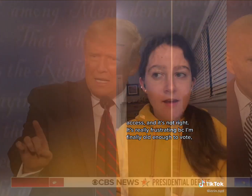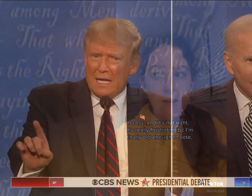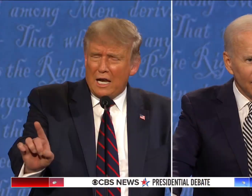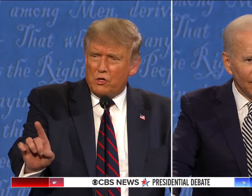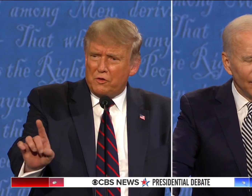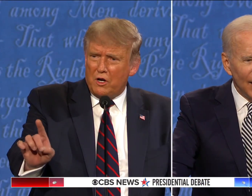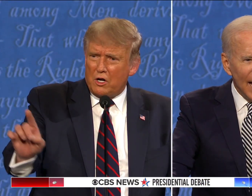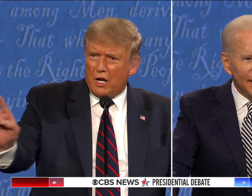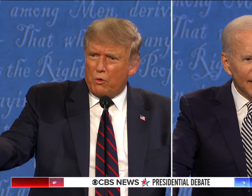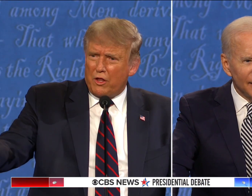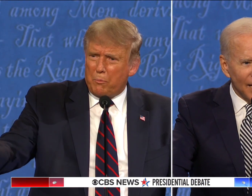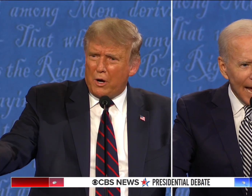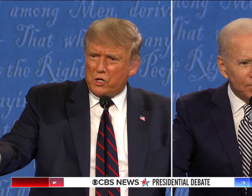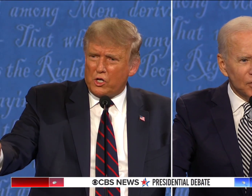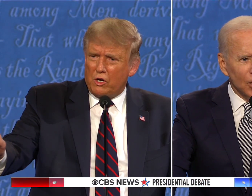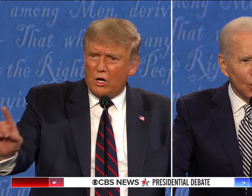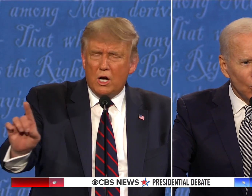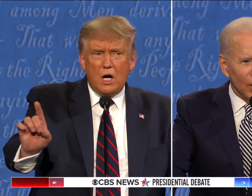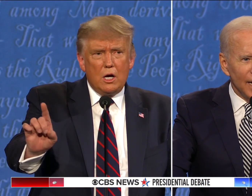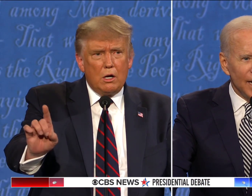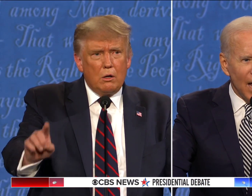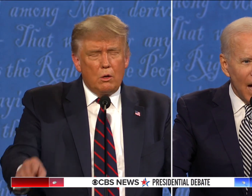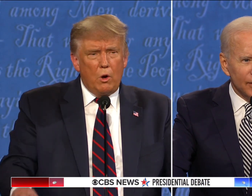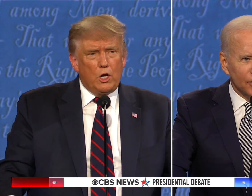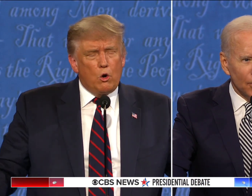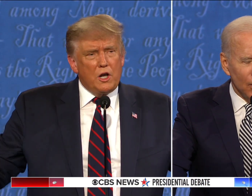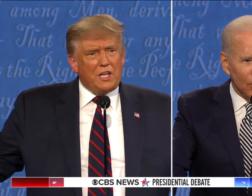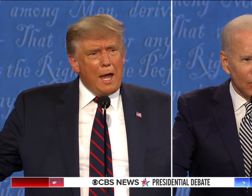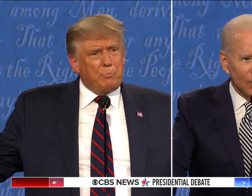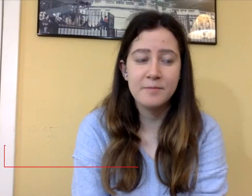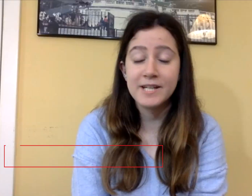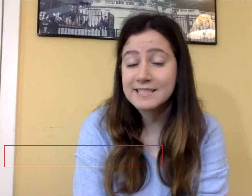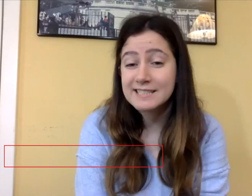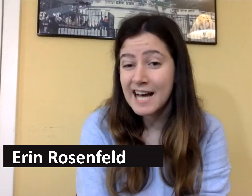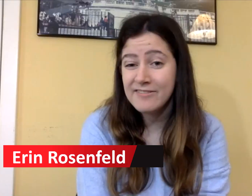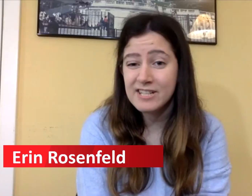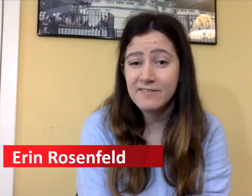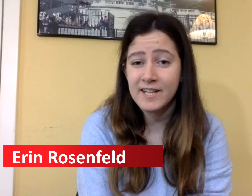She feels closed captioning wasn't a helpful option either. Because it's live TV,